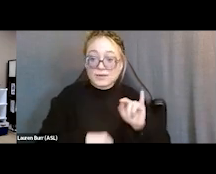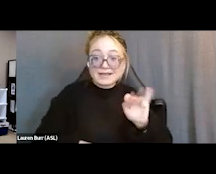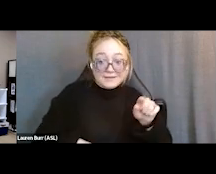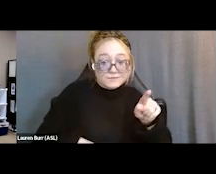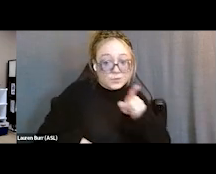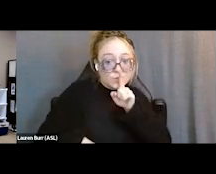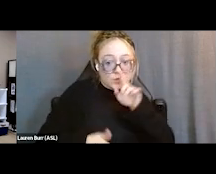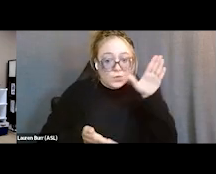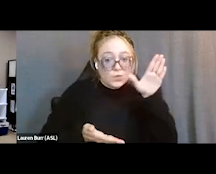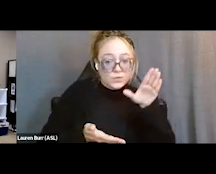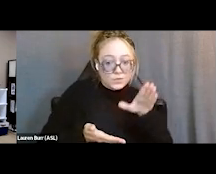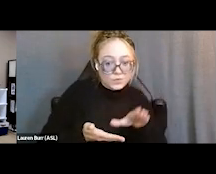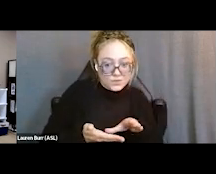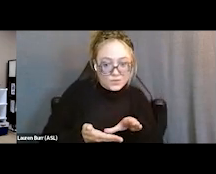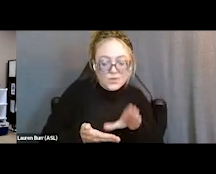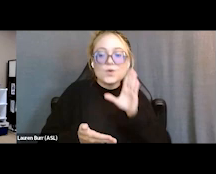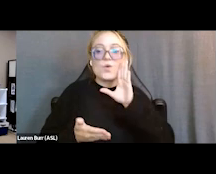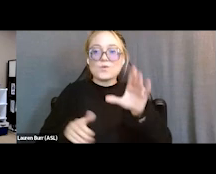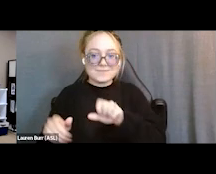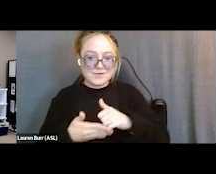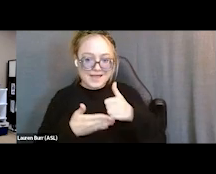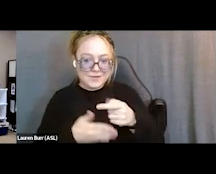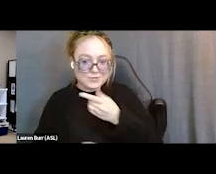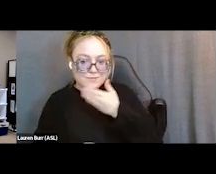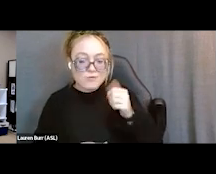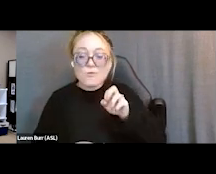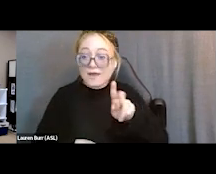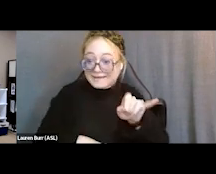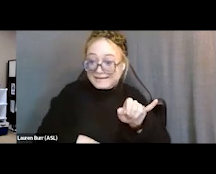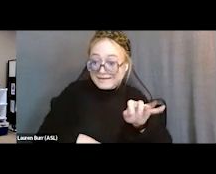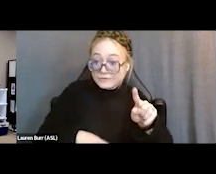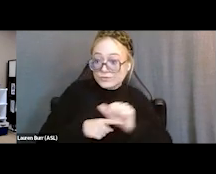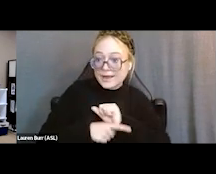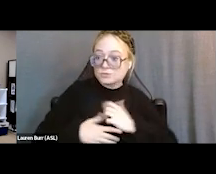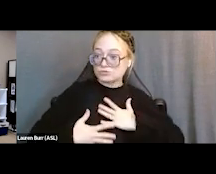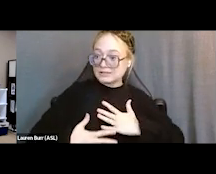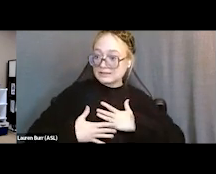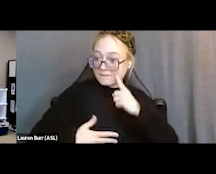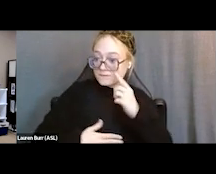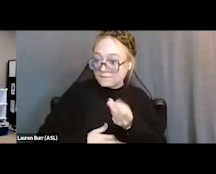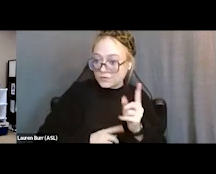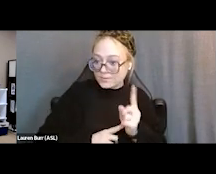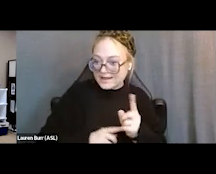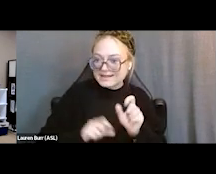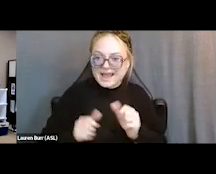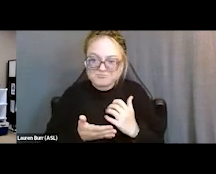Or if you practice breathing for a few minutes, then I can go check on whatever it is. 'Cause this is also encouraging them to use coping